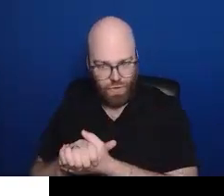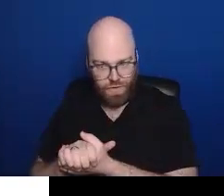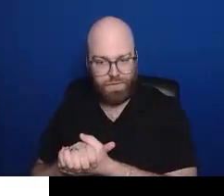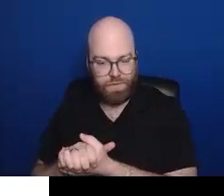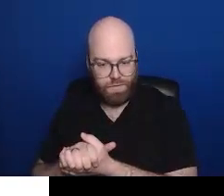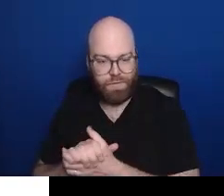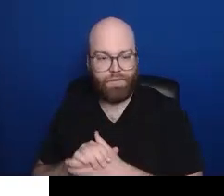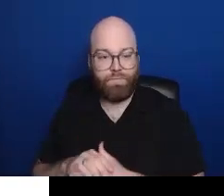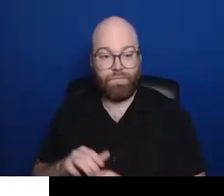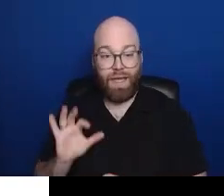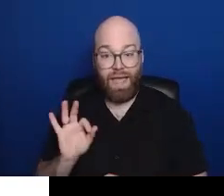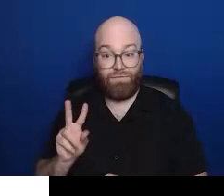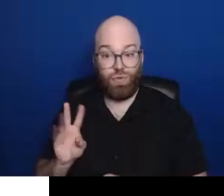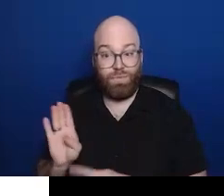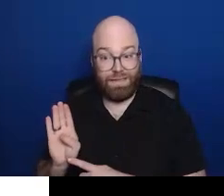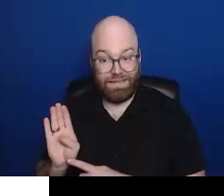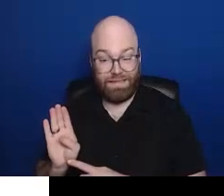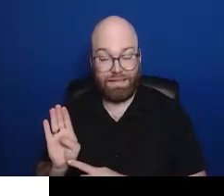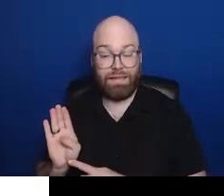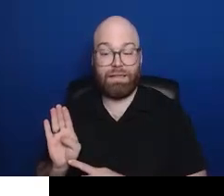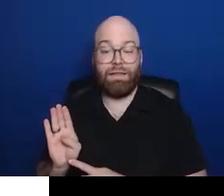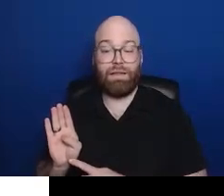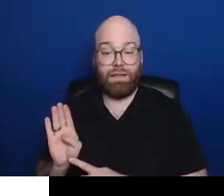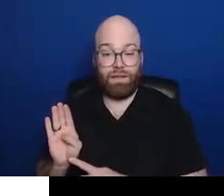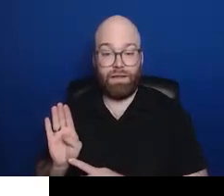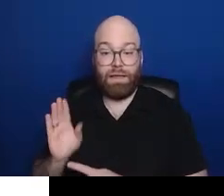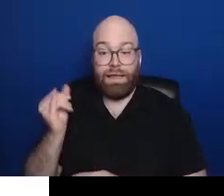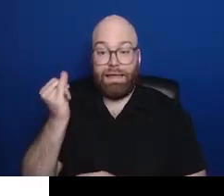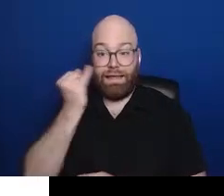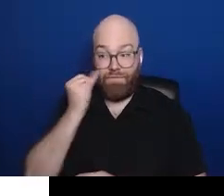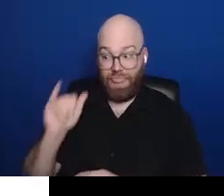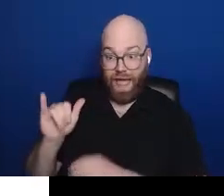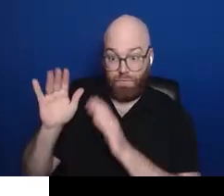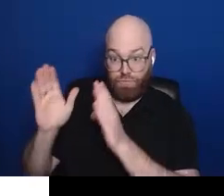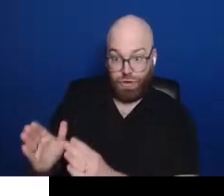F2B is for sons and daughters of legal permanent residents